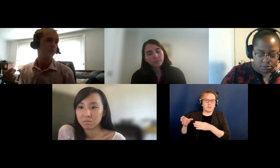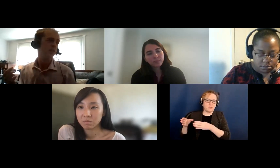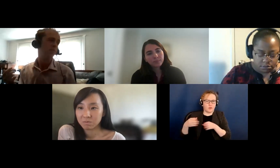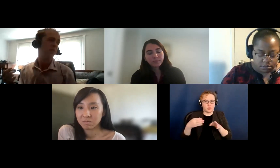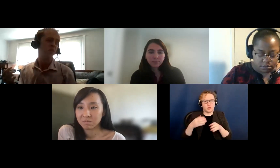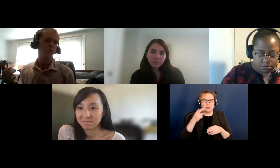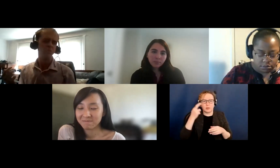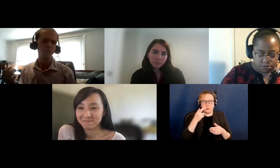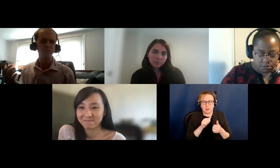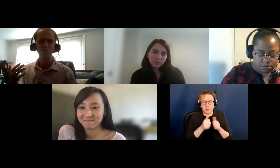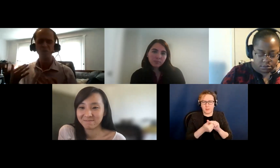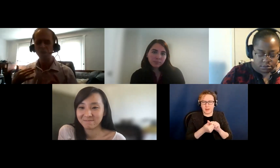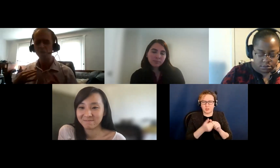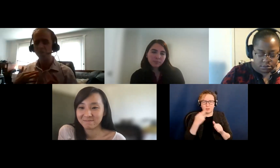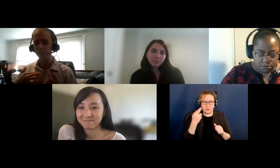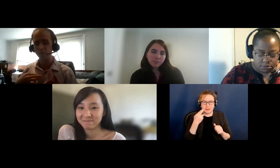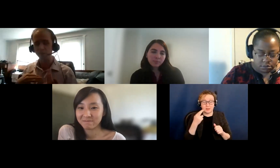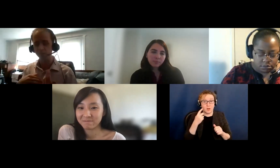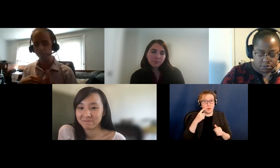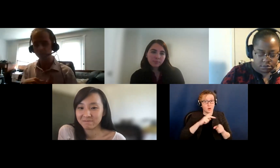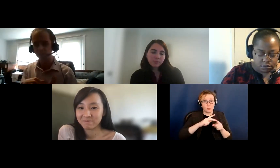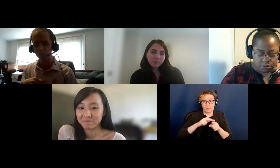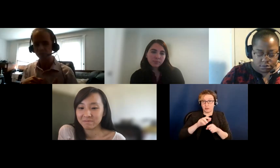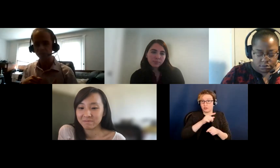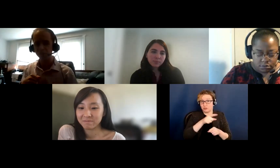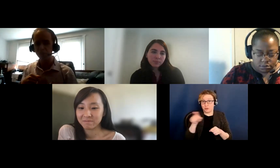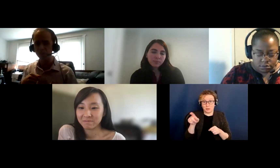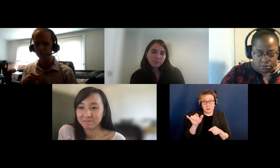Sometimes for professionals, you may have a benefit similar to this you may be thinking